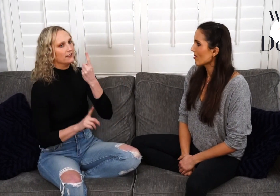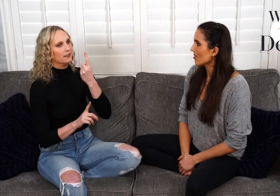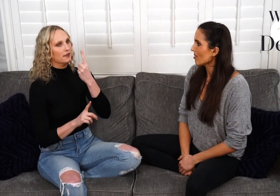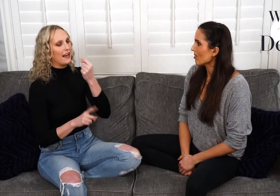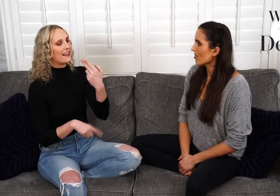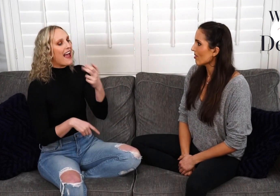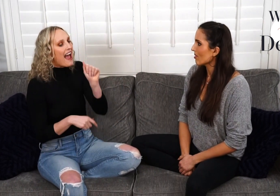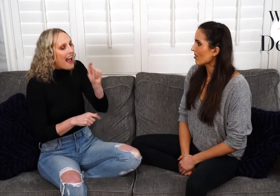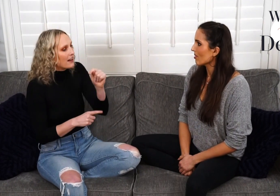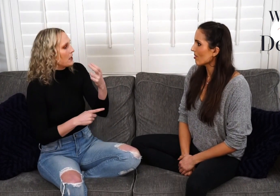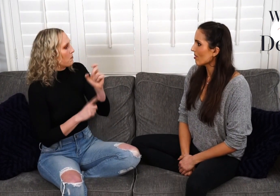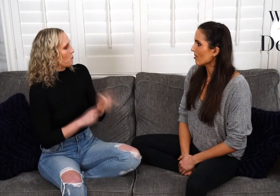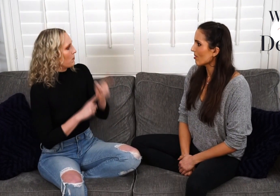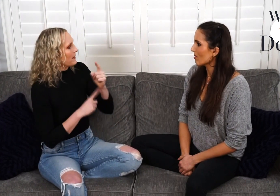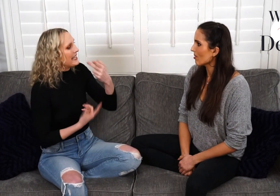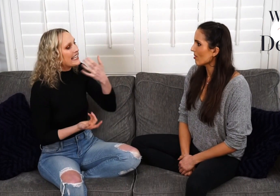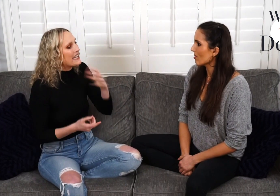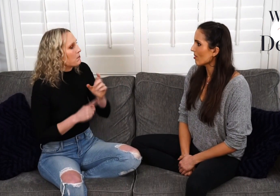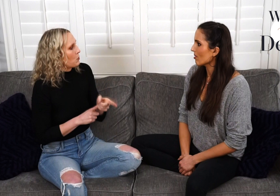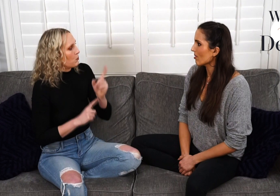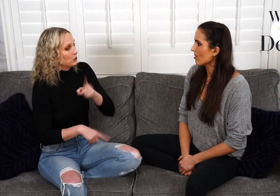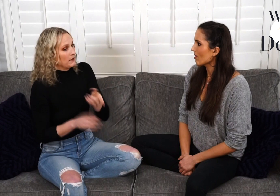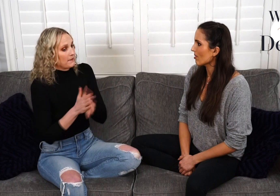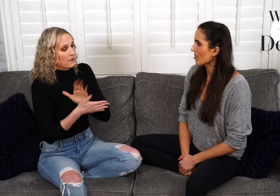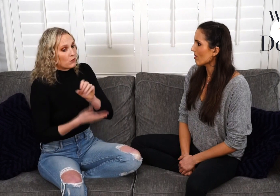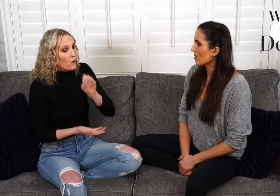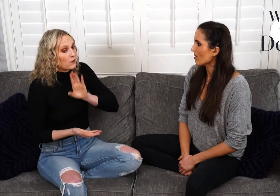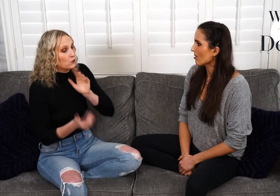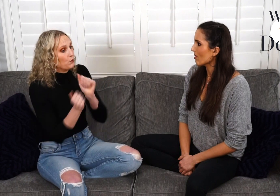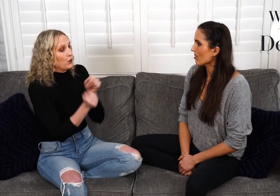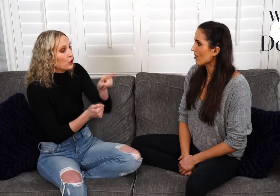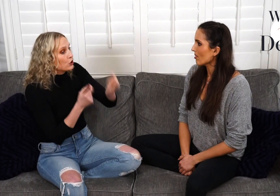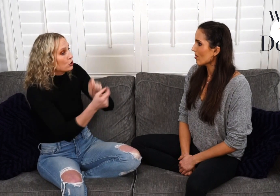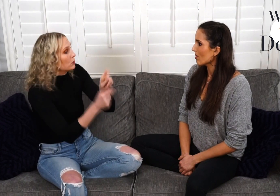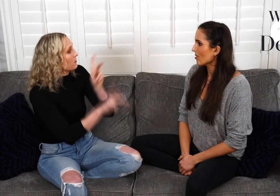I think in that heat of the moment where you know, they got so frustrated with certain people